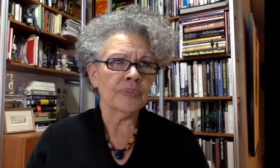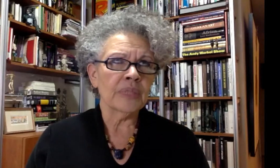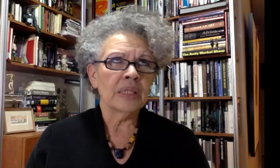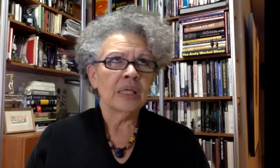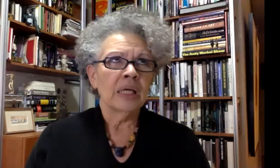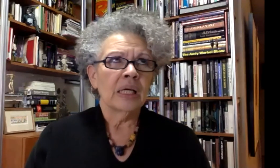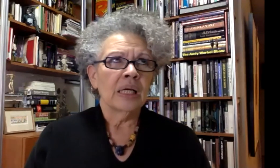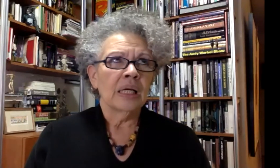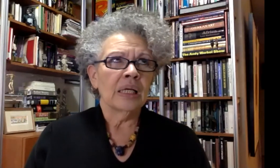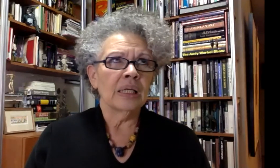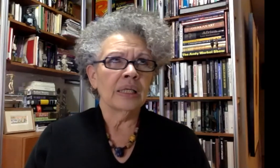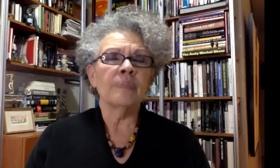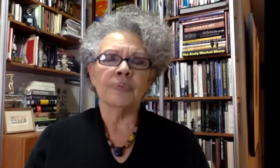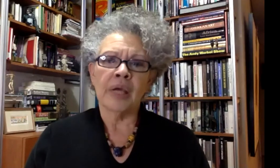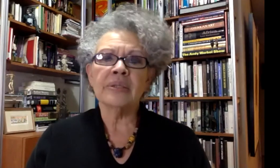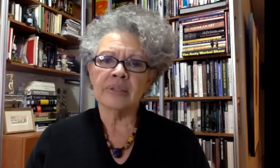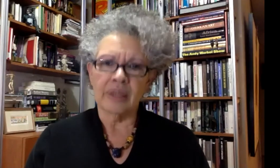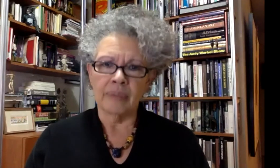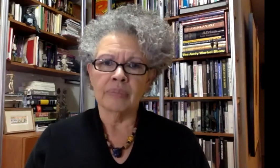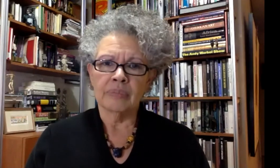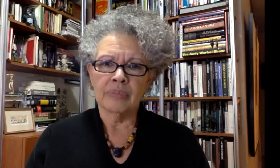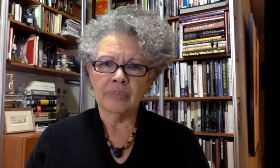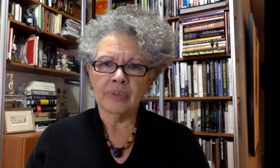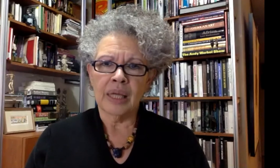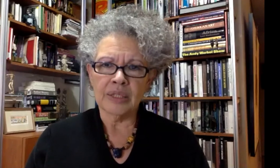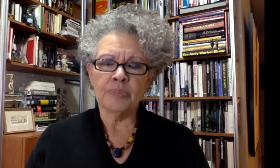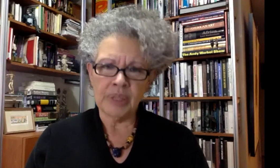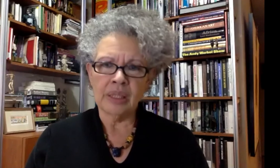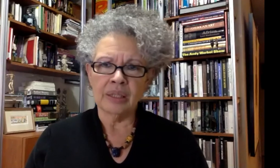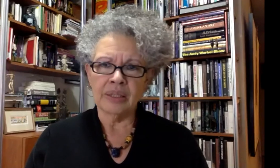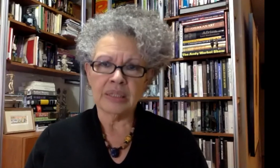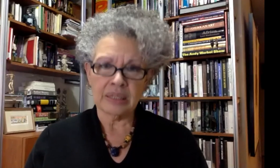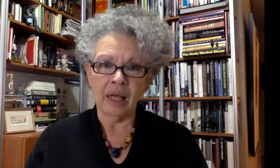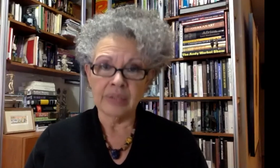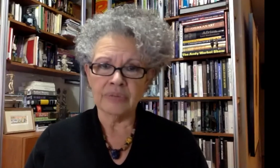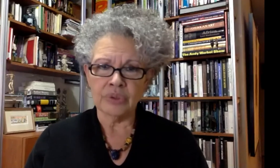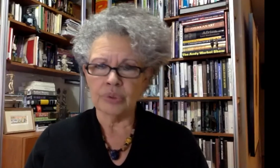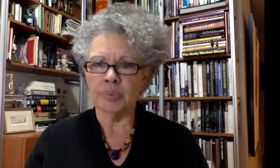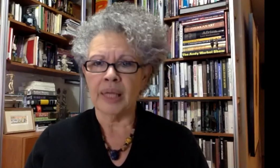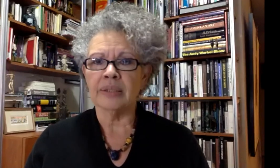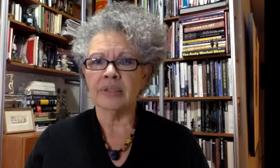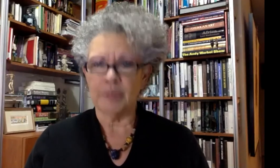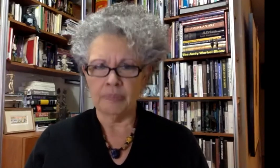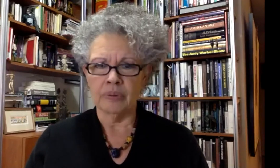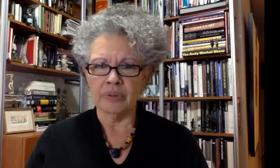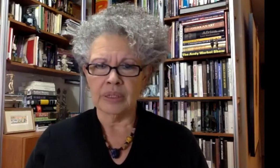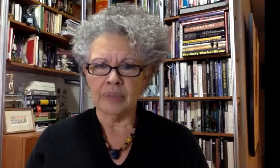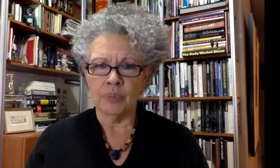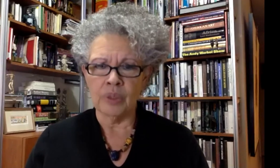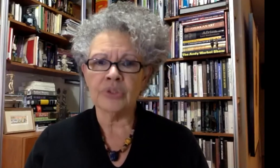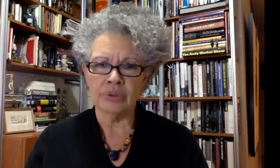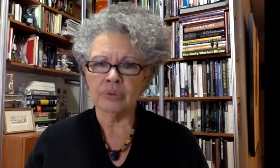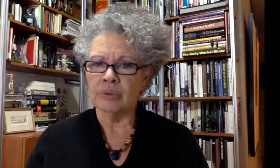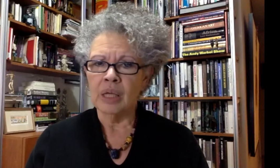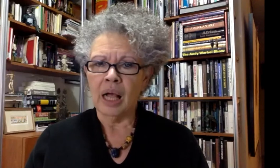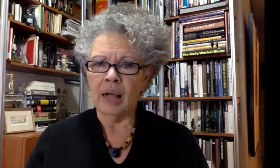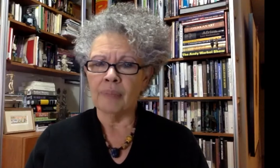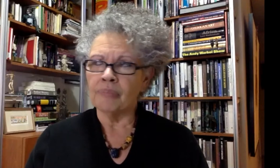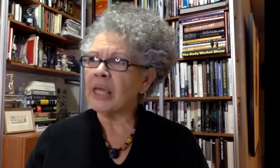to lost lives are moving placemaking and space taking efforts but a Memorial in Montgomery,